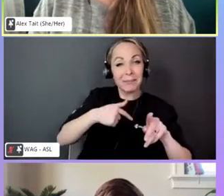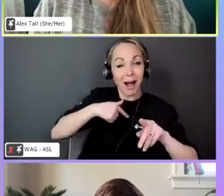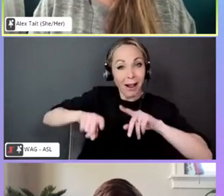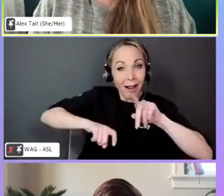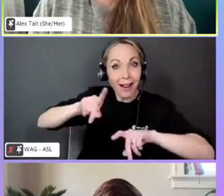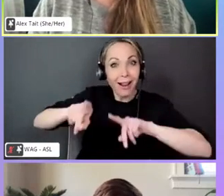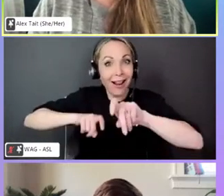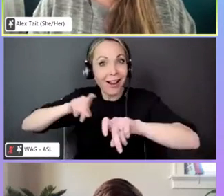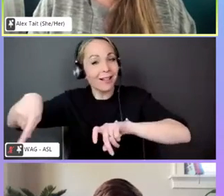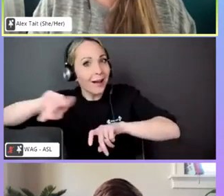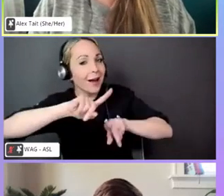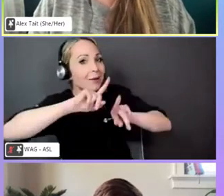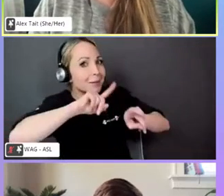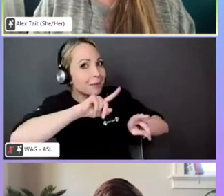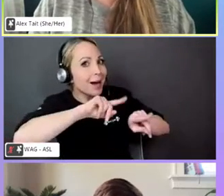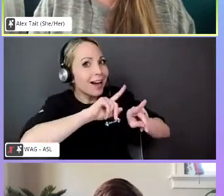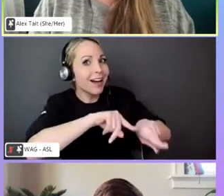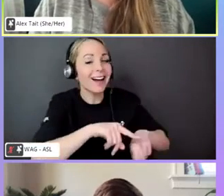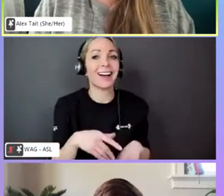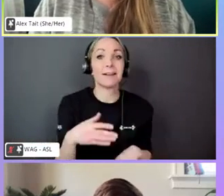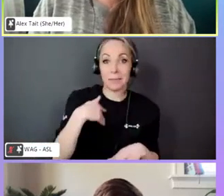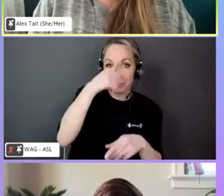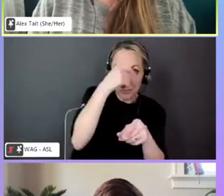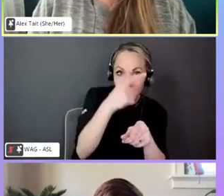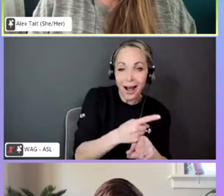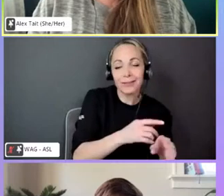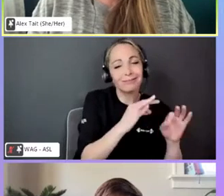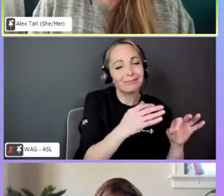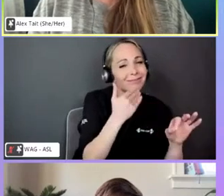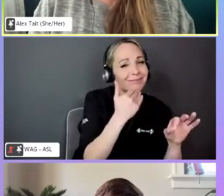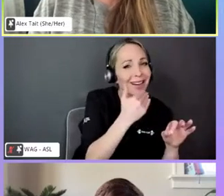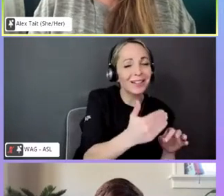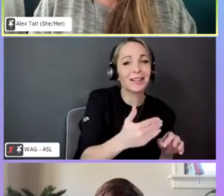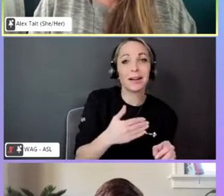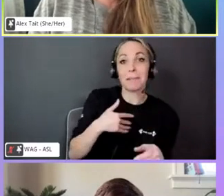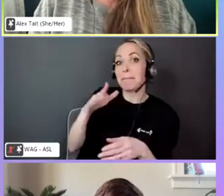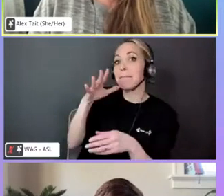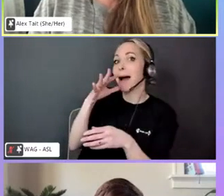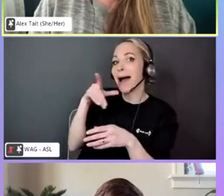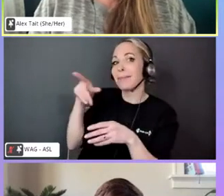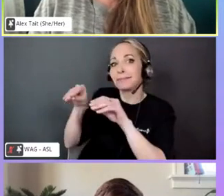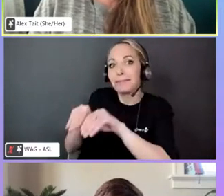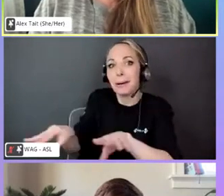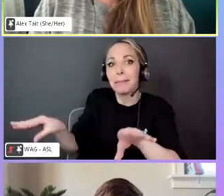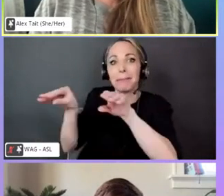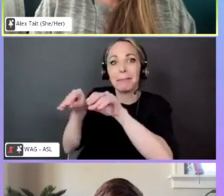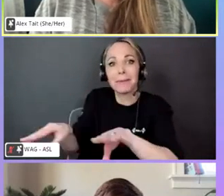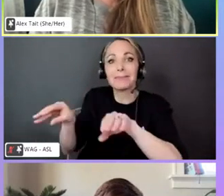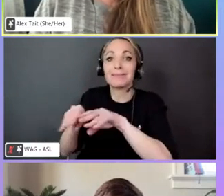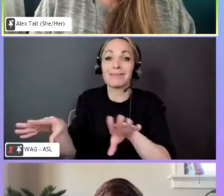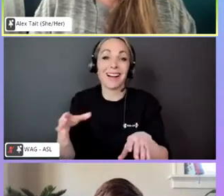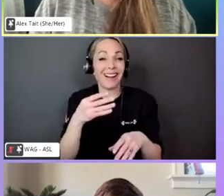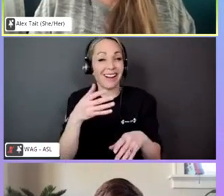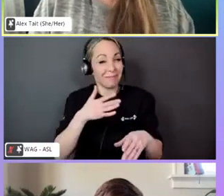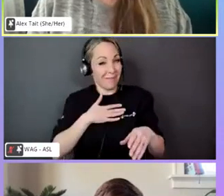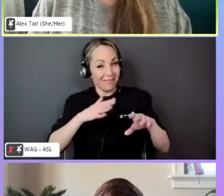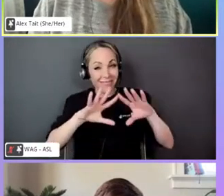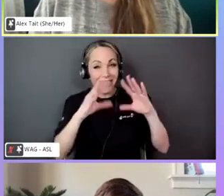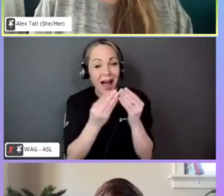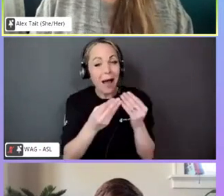you to my 58 responses. My brother for pulling academic articles I didn't have access to come on my mom for distributing the surveys